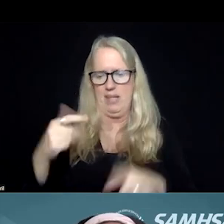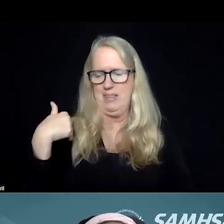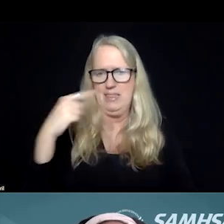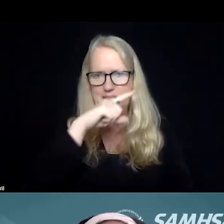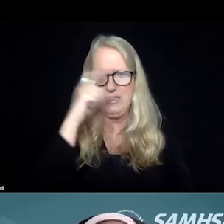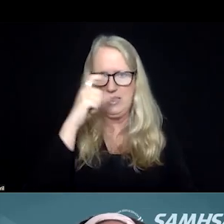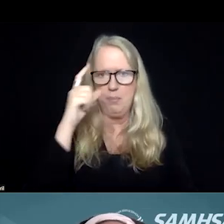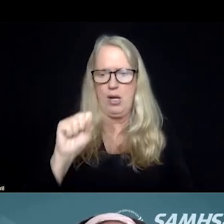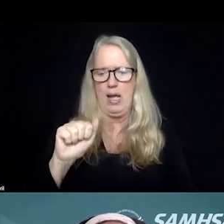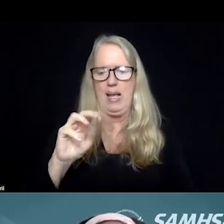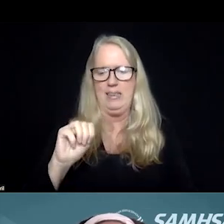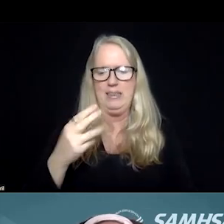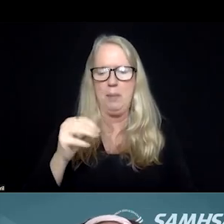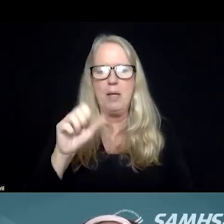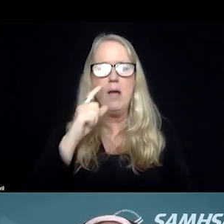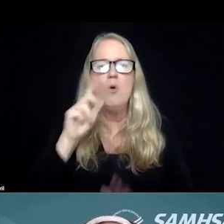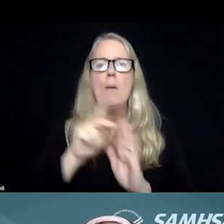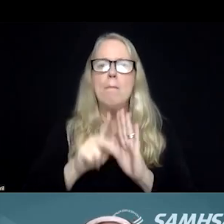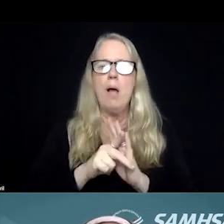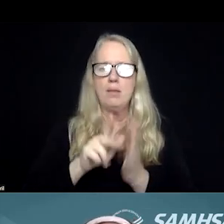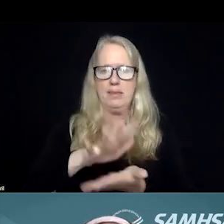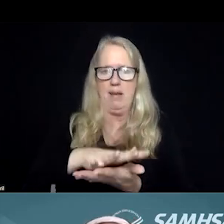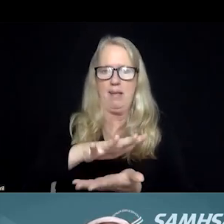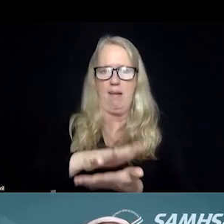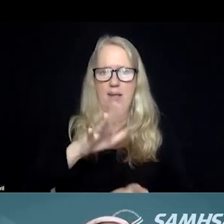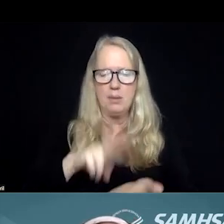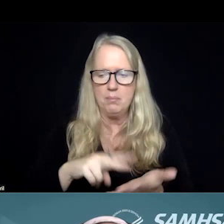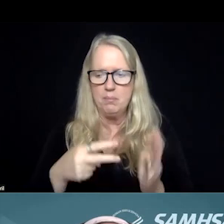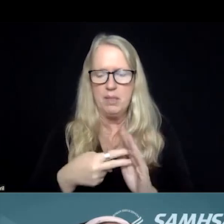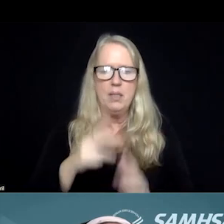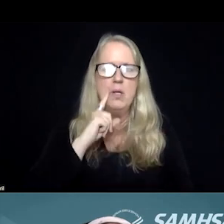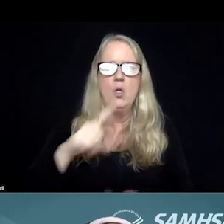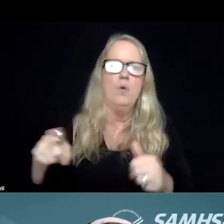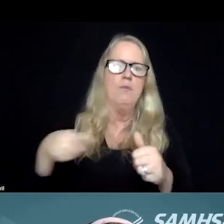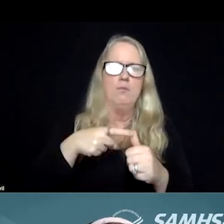SO A POLICY ACADEMY -- THE FIRST PART IS WHERE THERE ARE